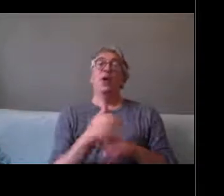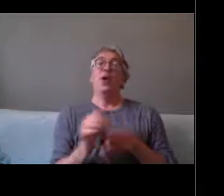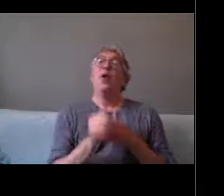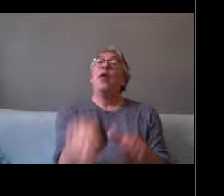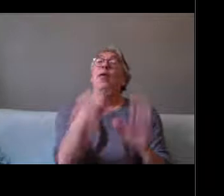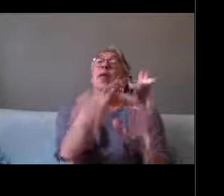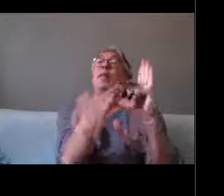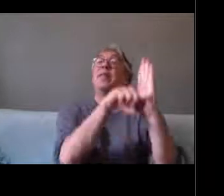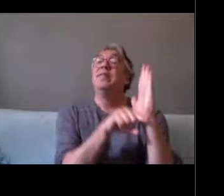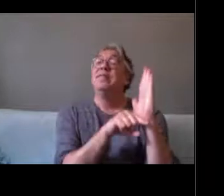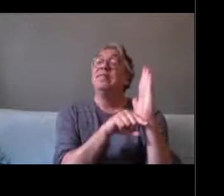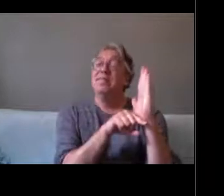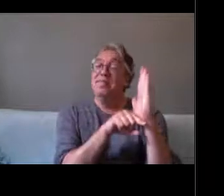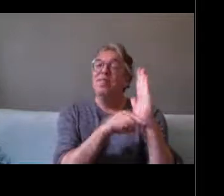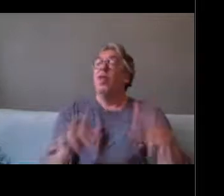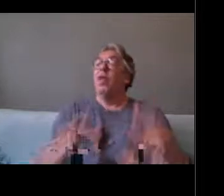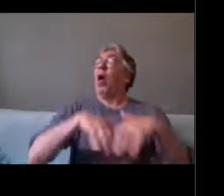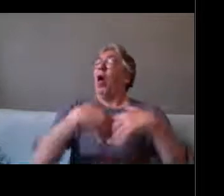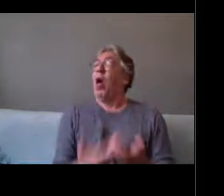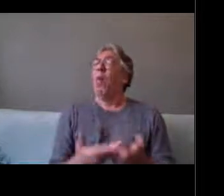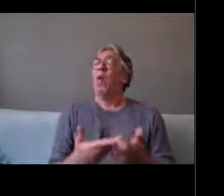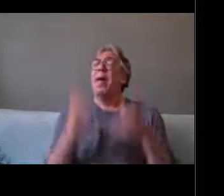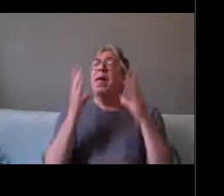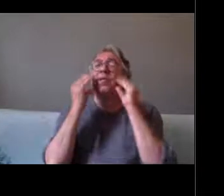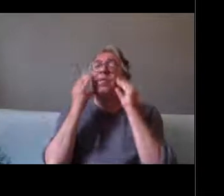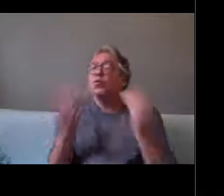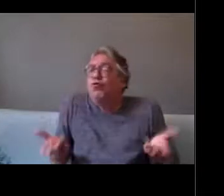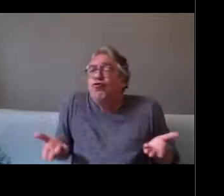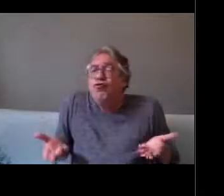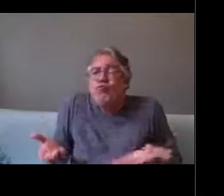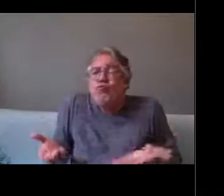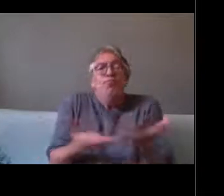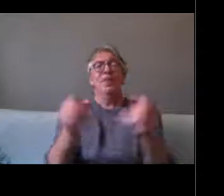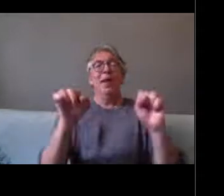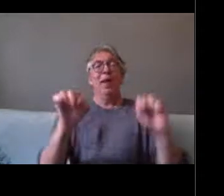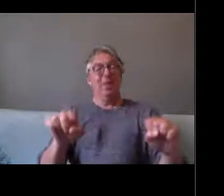and make it more easy to ensure a successful volunteer service.